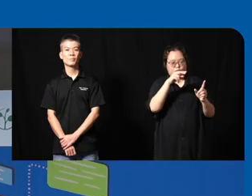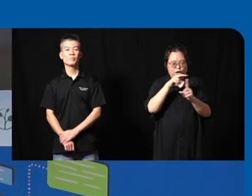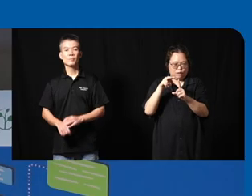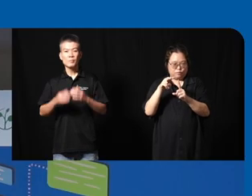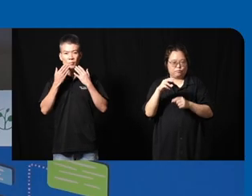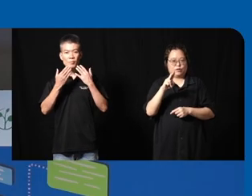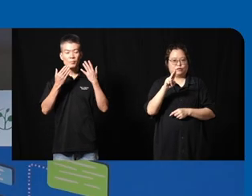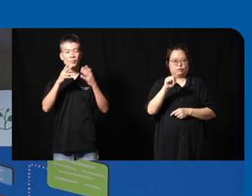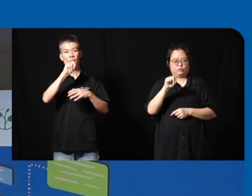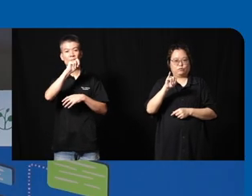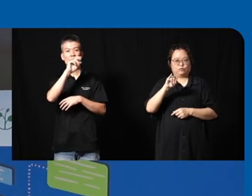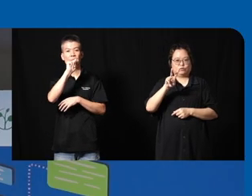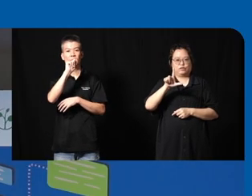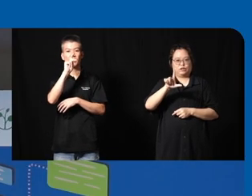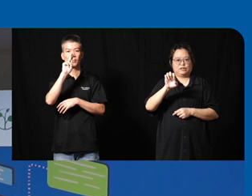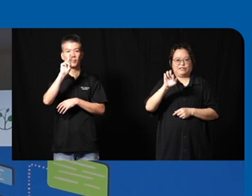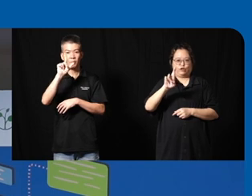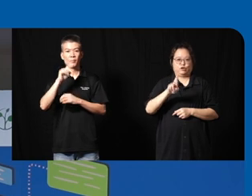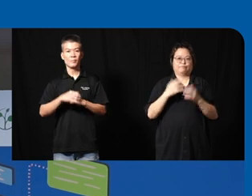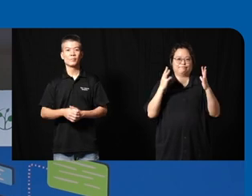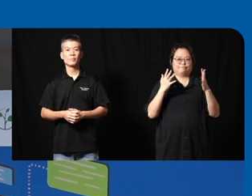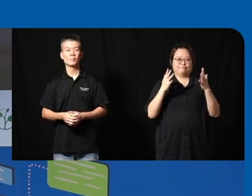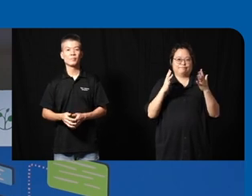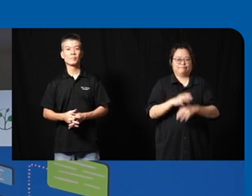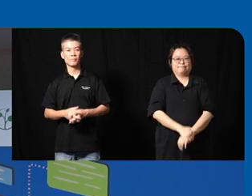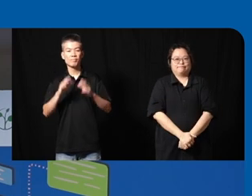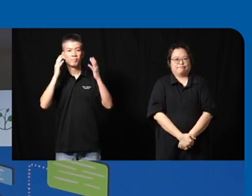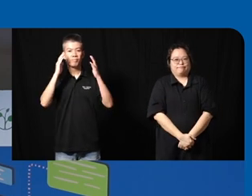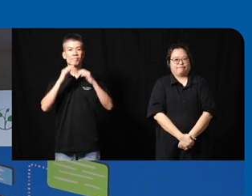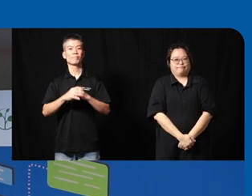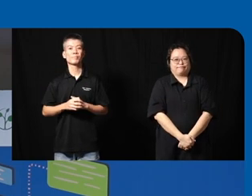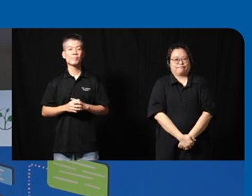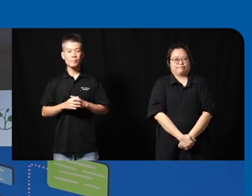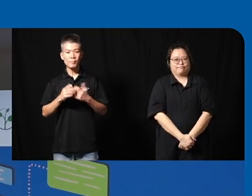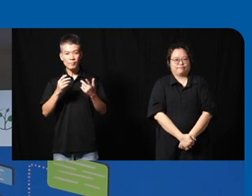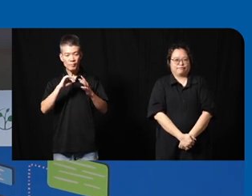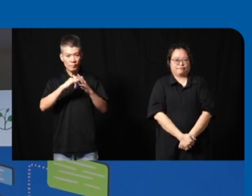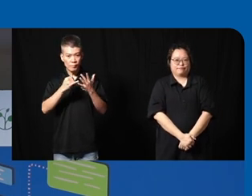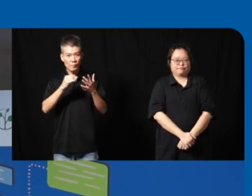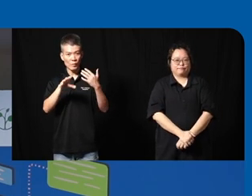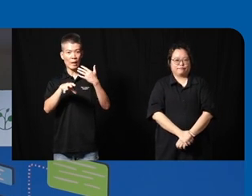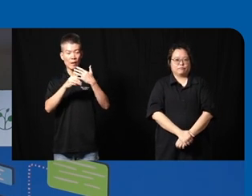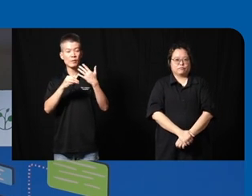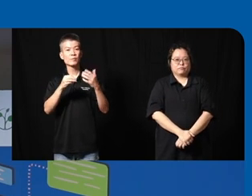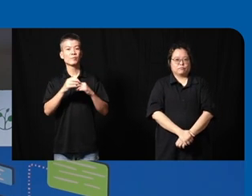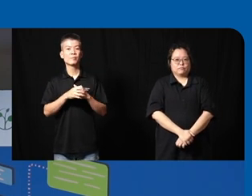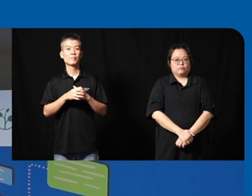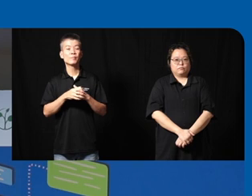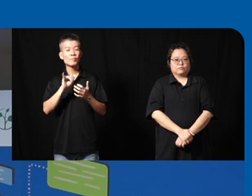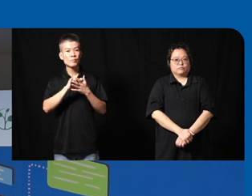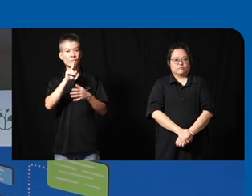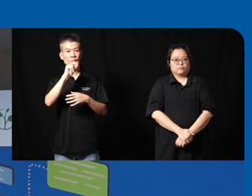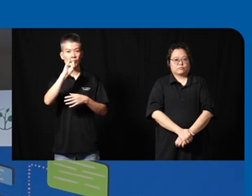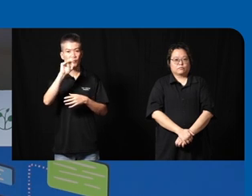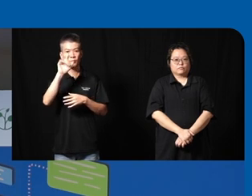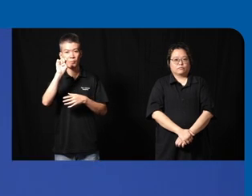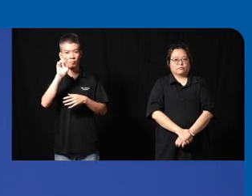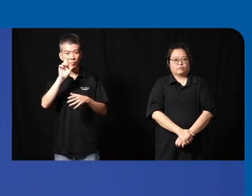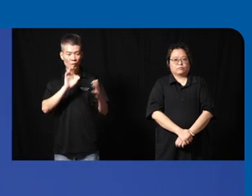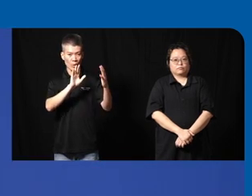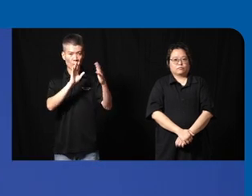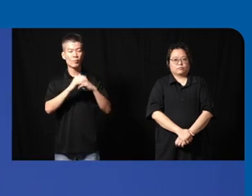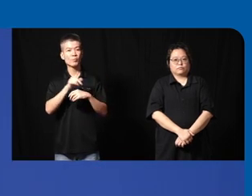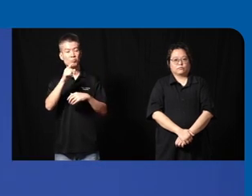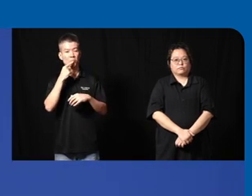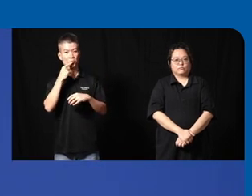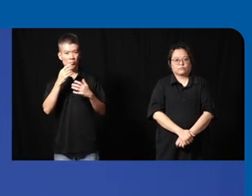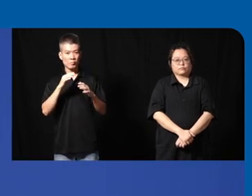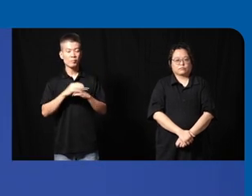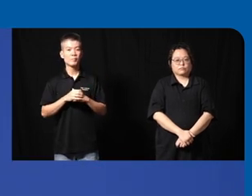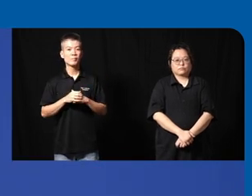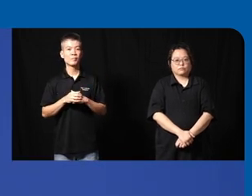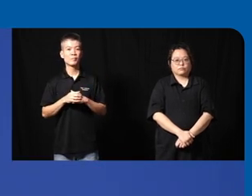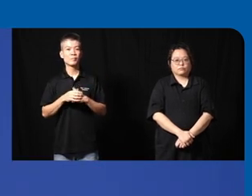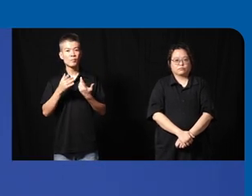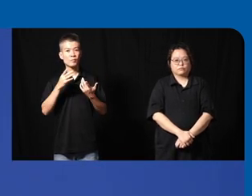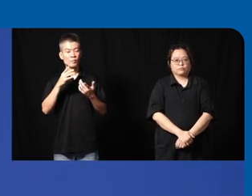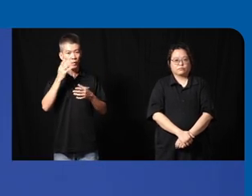n um just to add uh to the uh unil lever approach um you didn't mention this but uh a former Co and